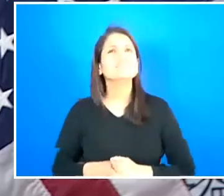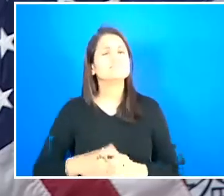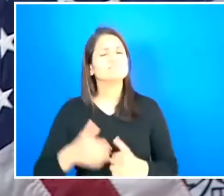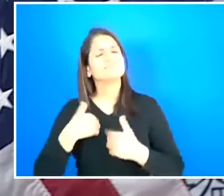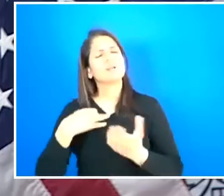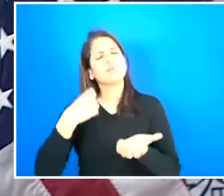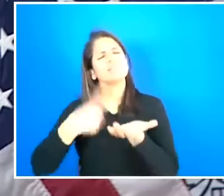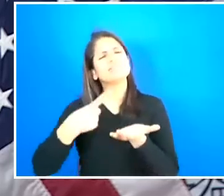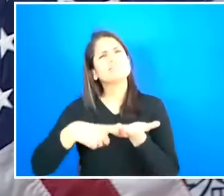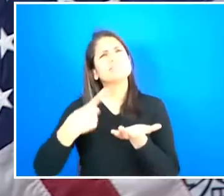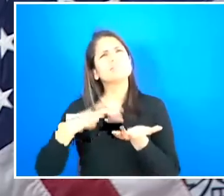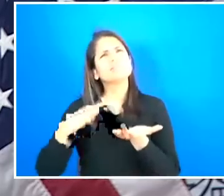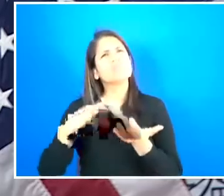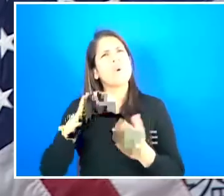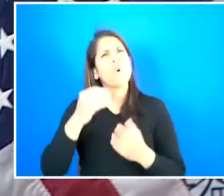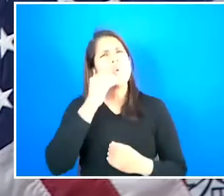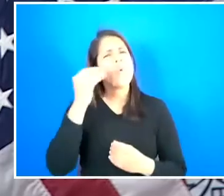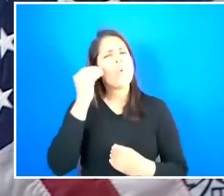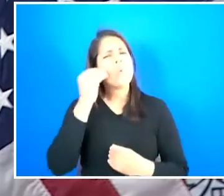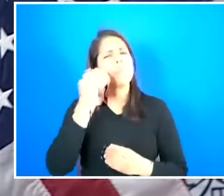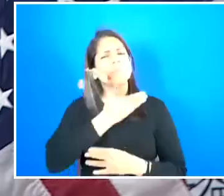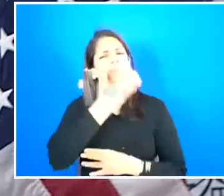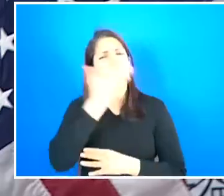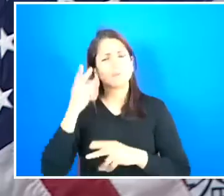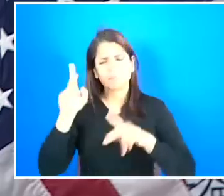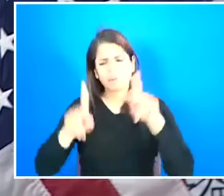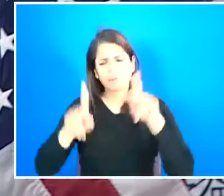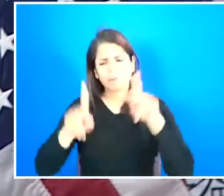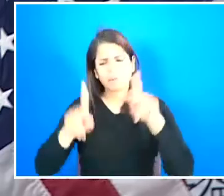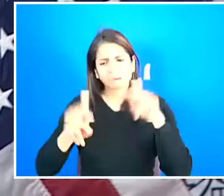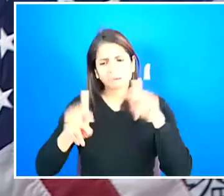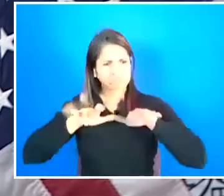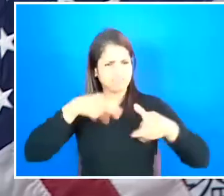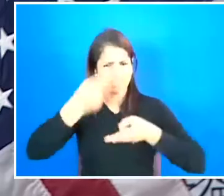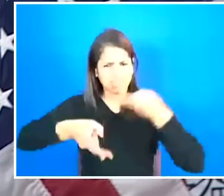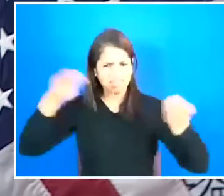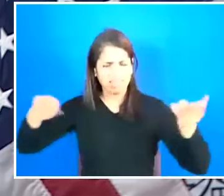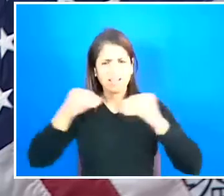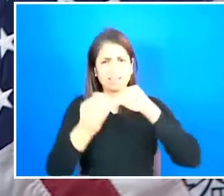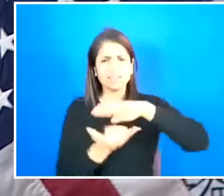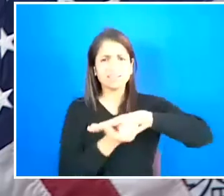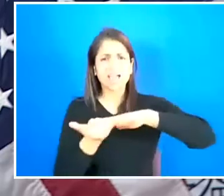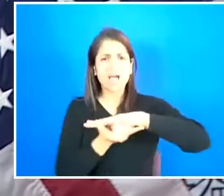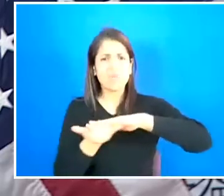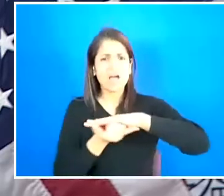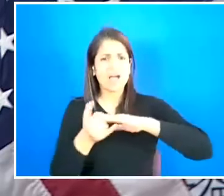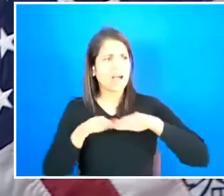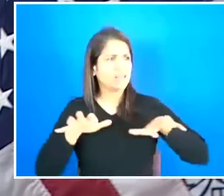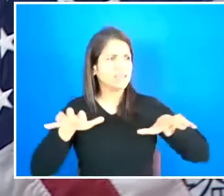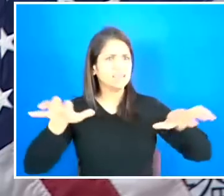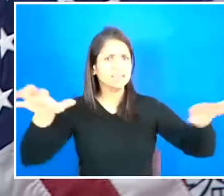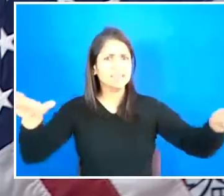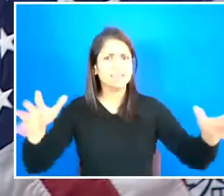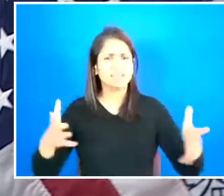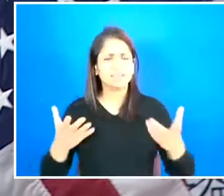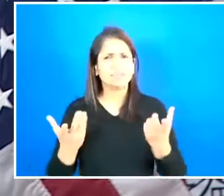YTOOU ABO TUTHE HOMELESS ON THE SUBWAYS. I HAVE MULTIPART QUESTION BUT